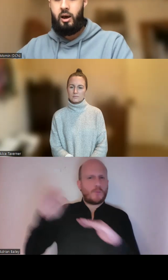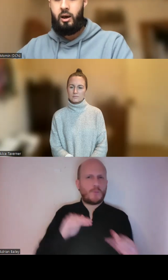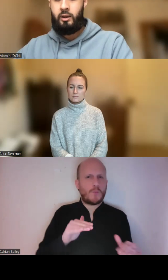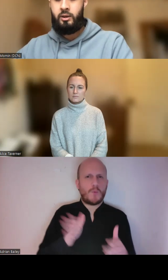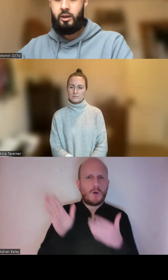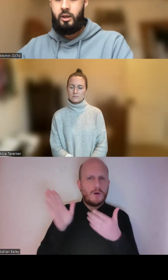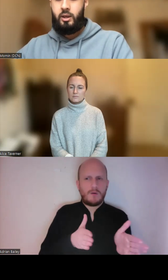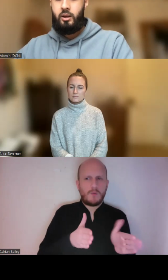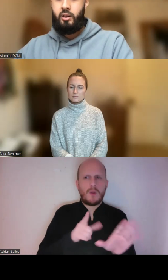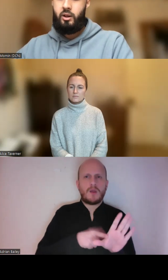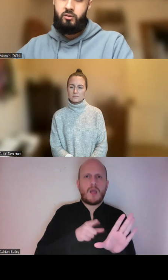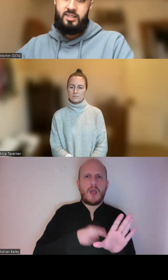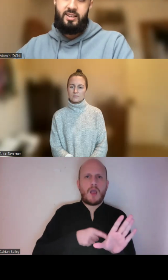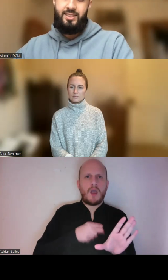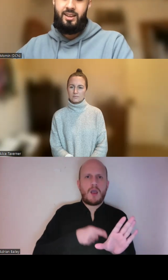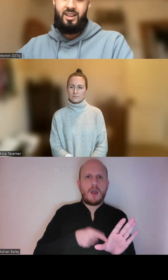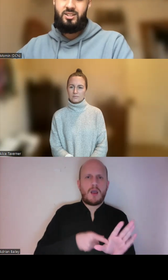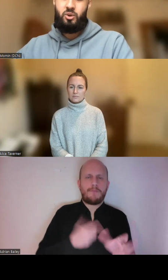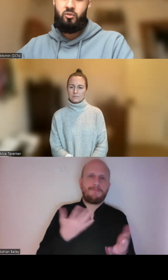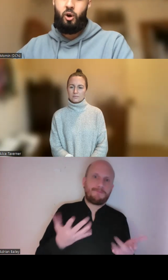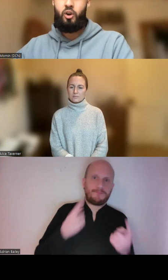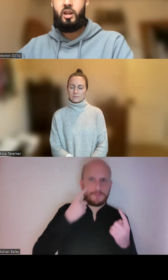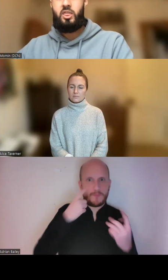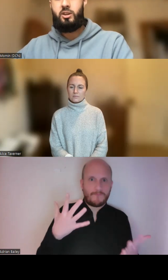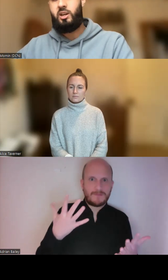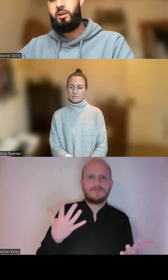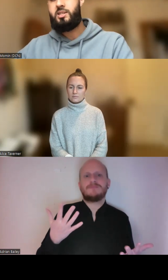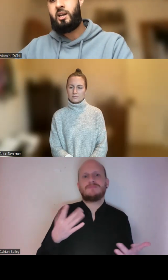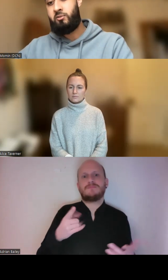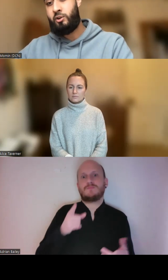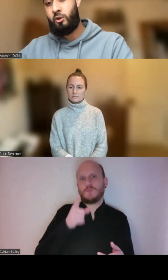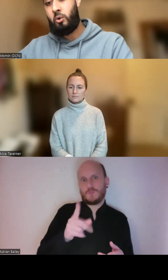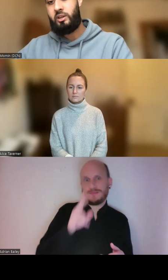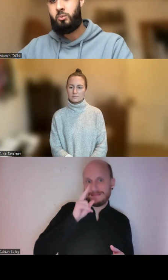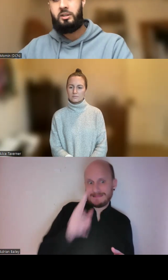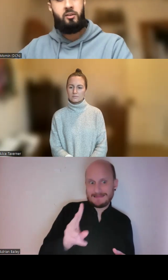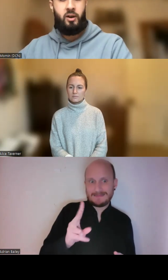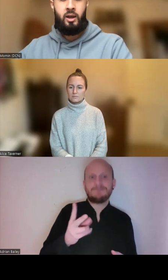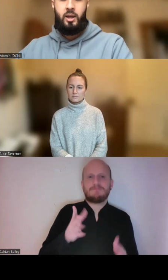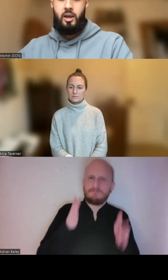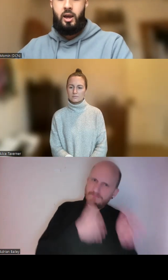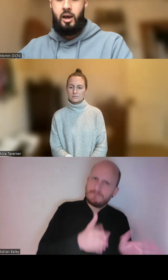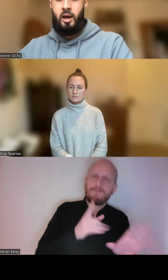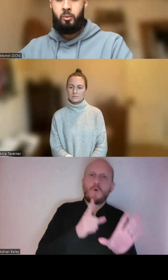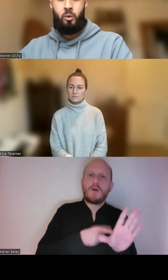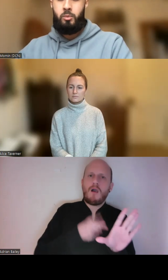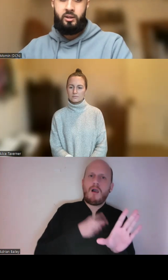and obviously the content that you're going to be designing for a younger audience will differ compared